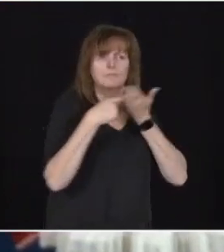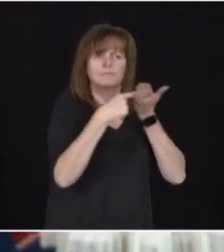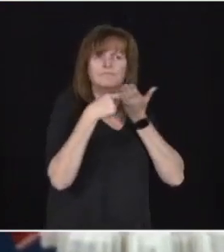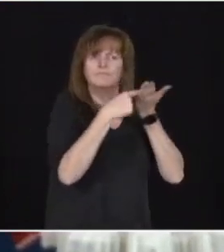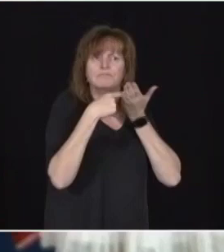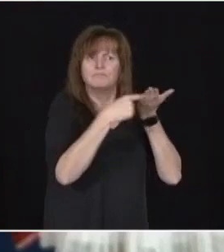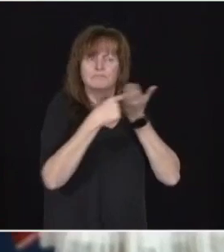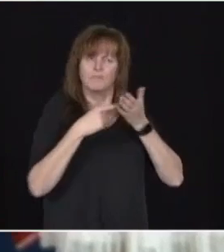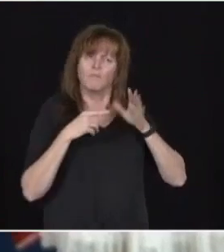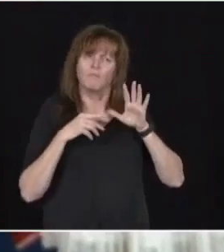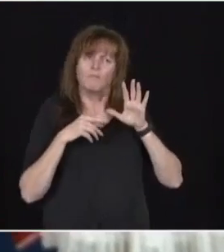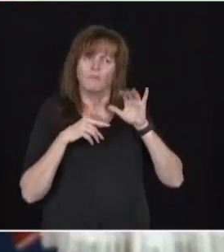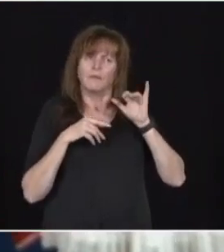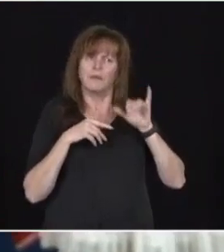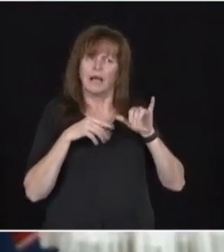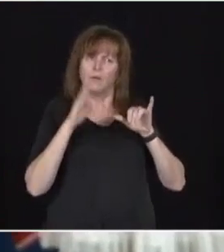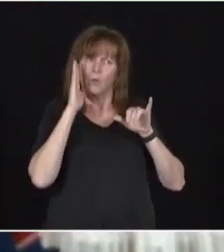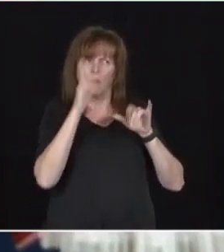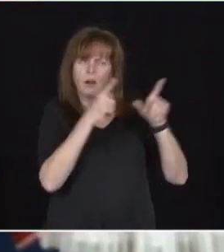That's a framework we are looking